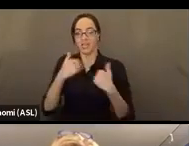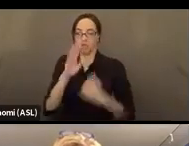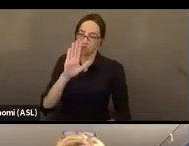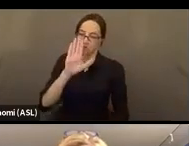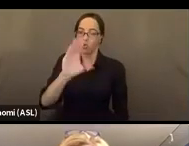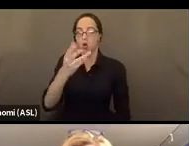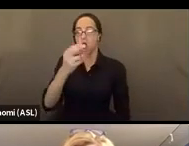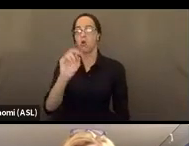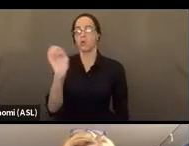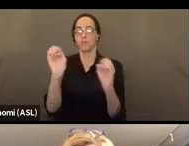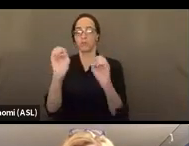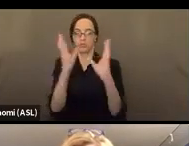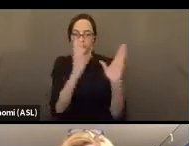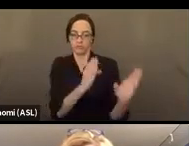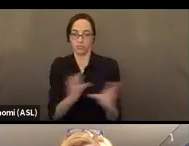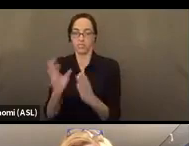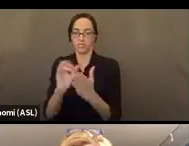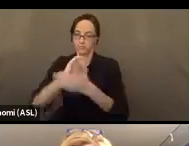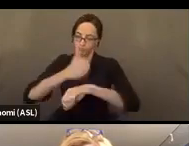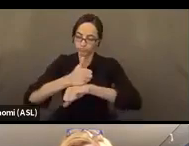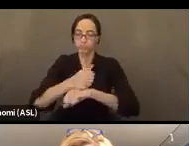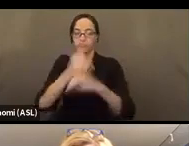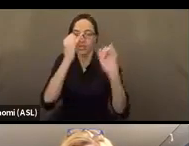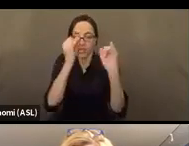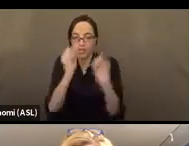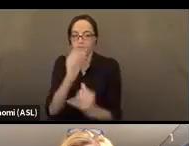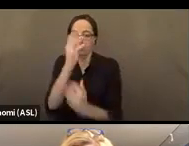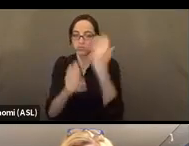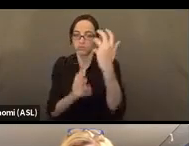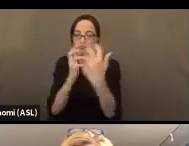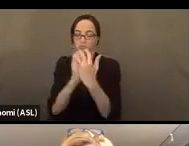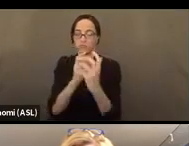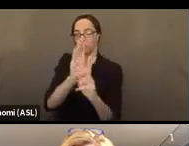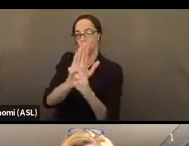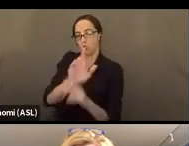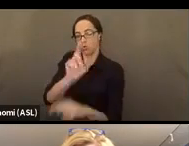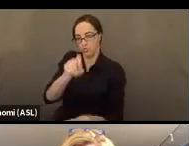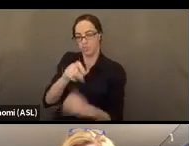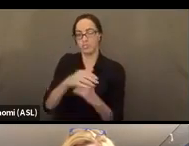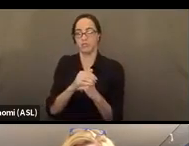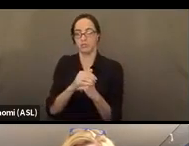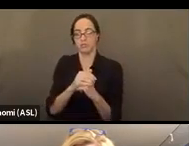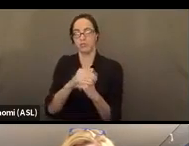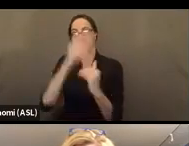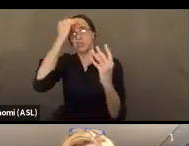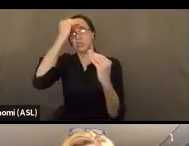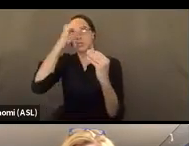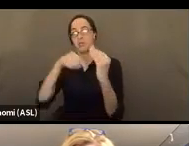individualized for your needs so be thinking about take a personal inventory about what your